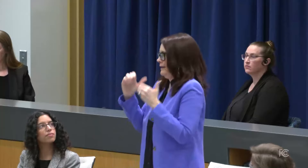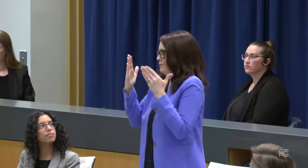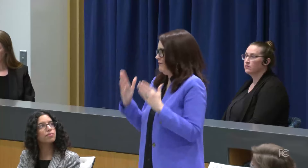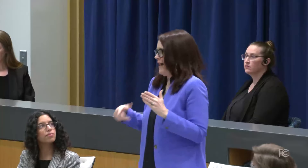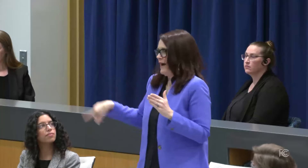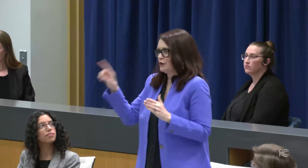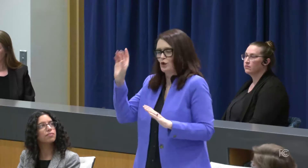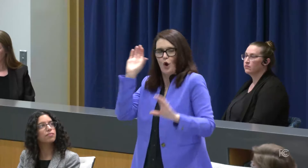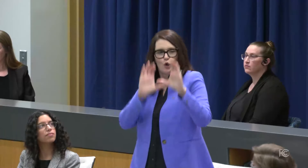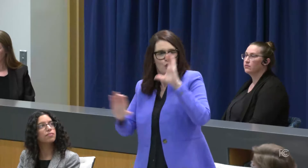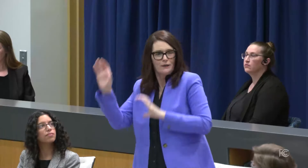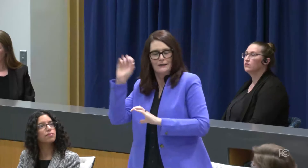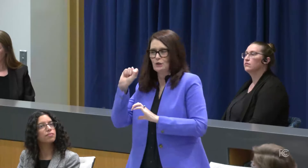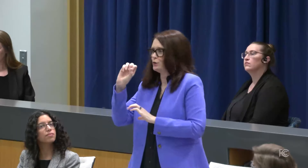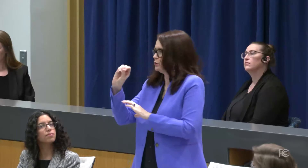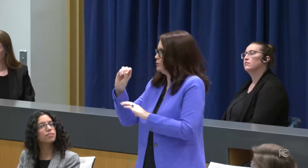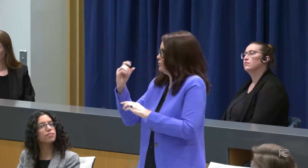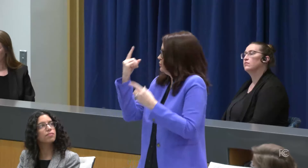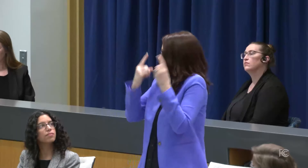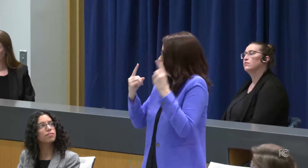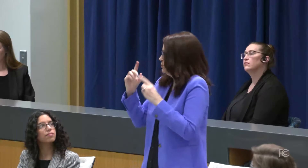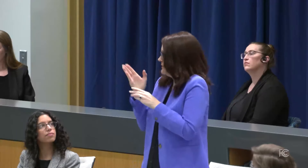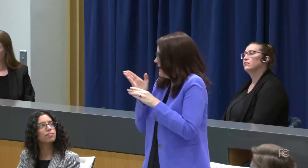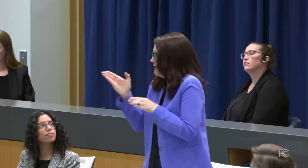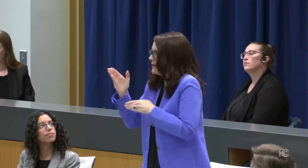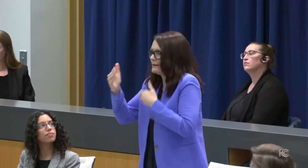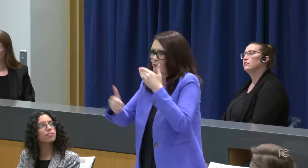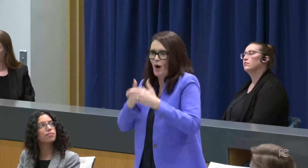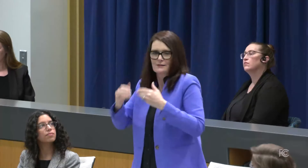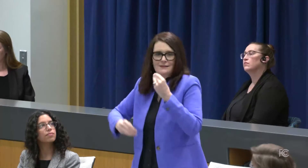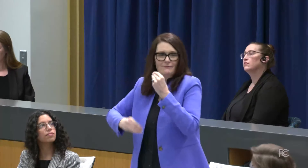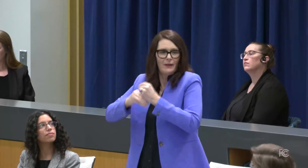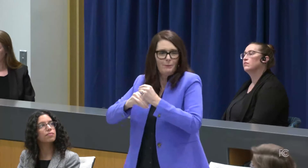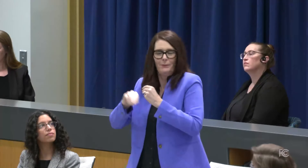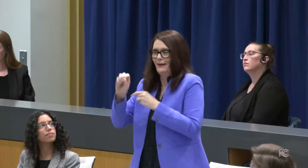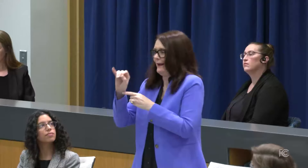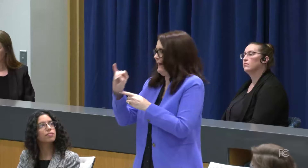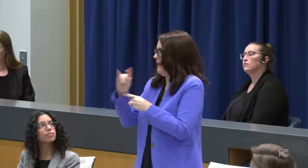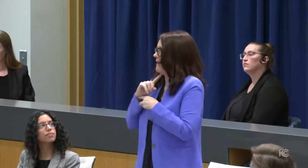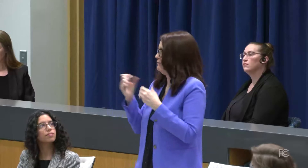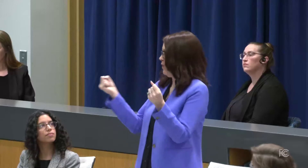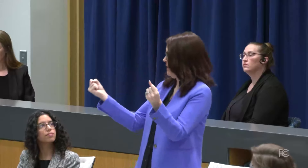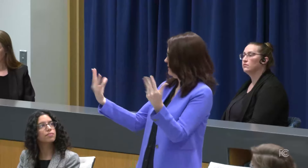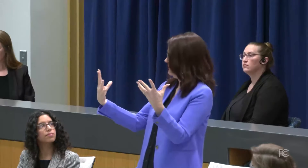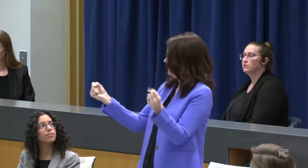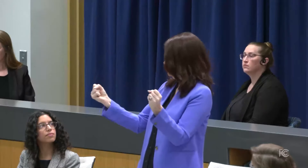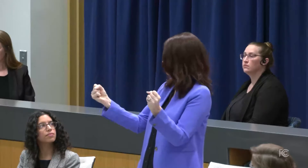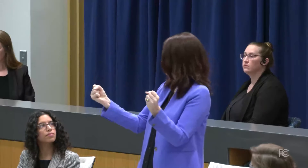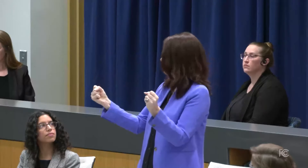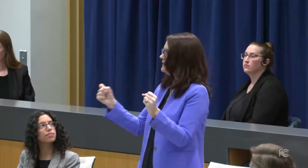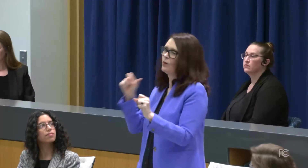TEXT. SO THAT'S ONE THING. AND THEN AI TODAY WE RECOGNIZE IT'S SOMETHING THAT'S EMERGING. WE DO RECOGNIZE THAT.